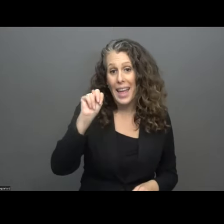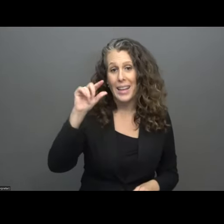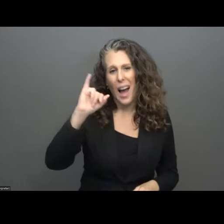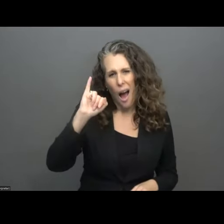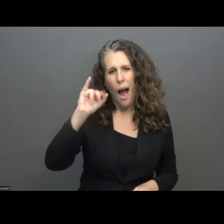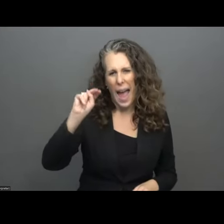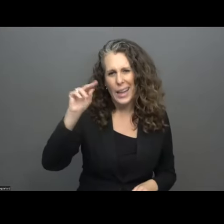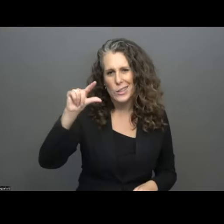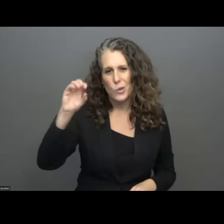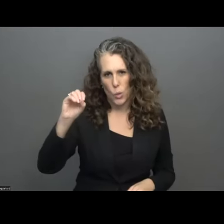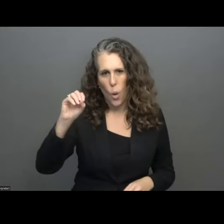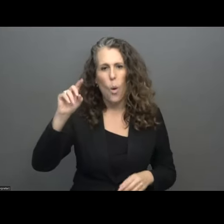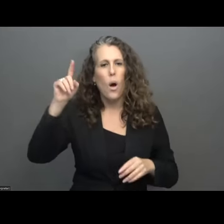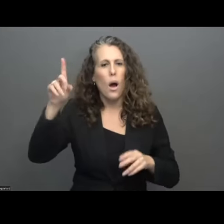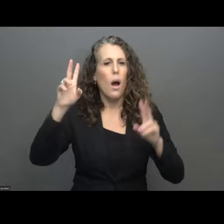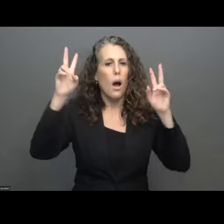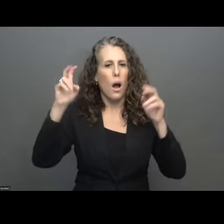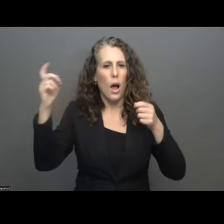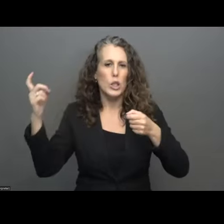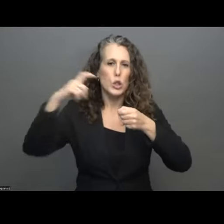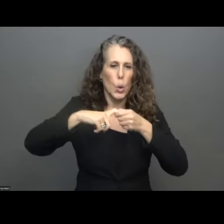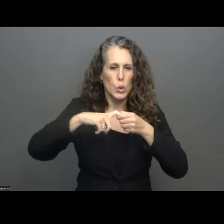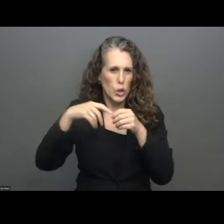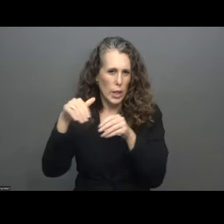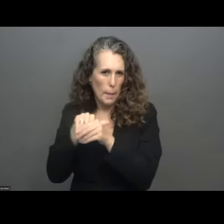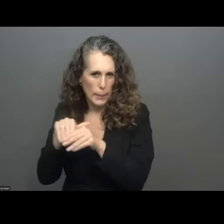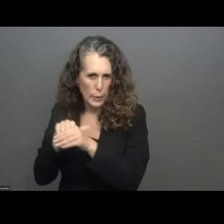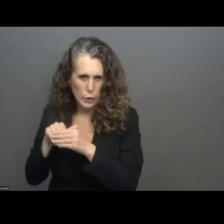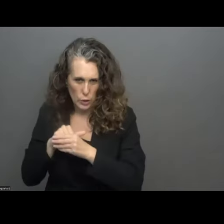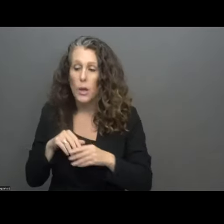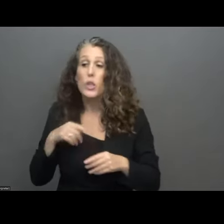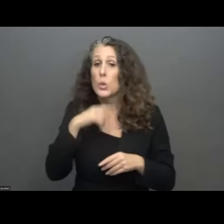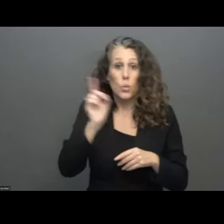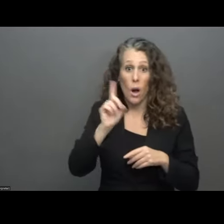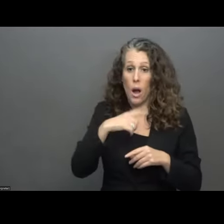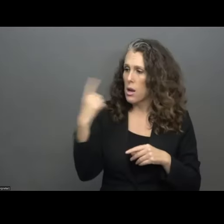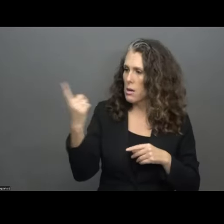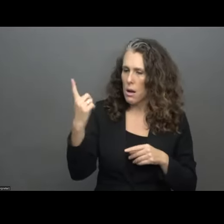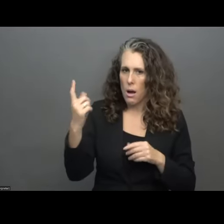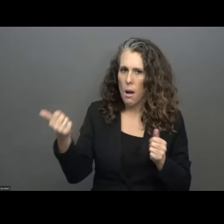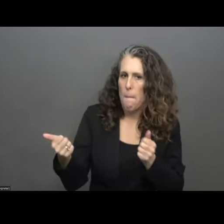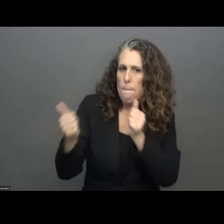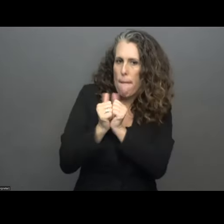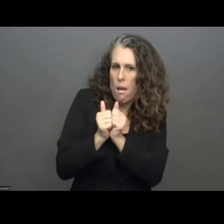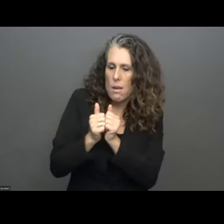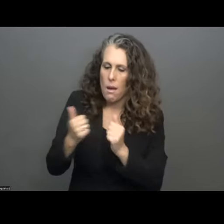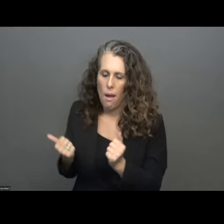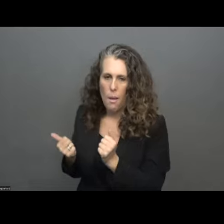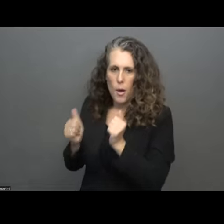there isn't as you know, no hope is not long gash Mandala community, these are these are